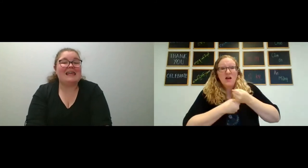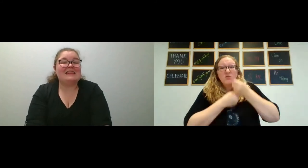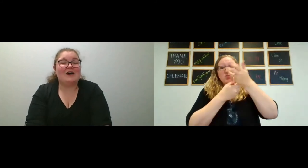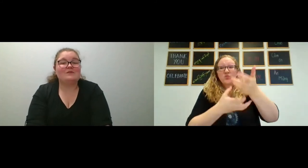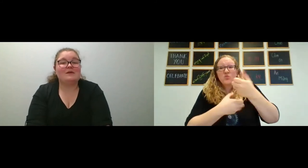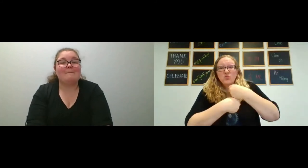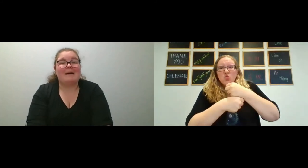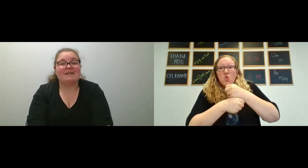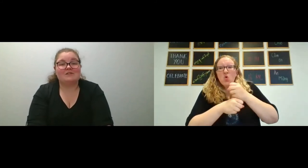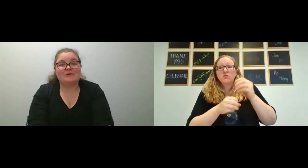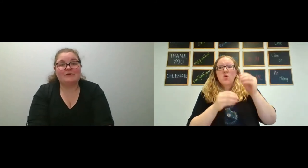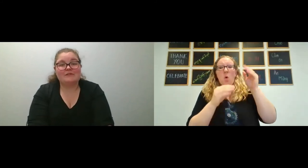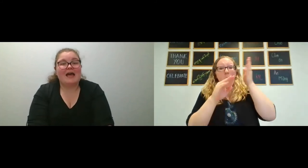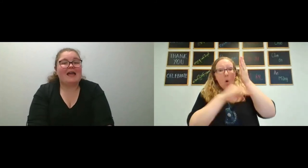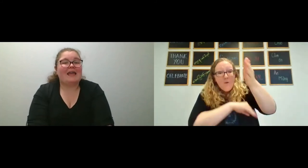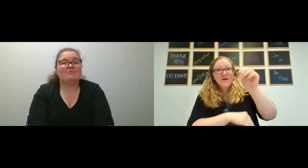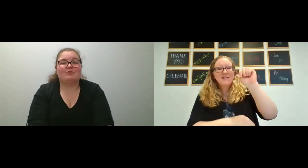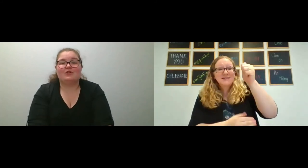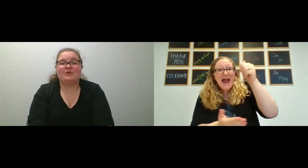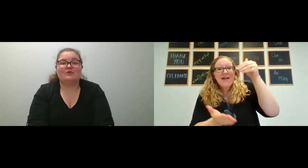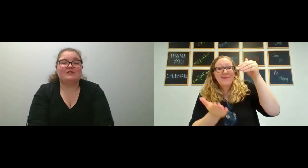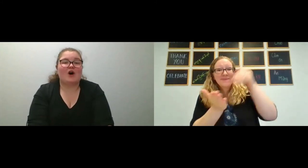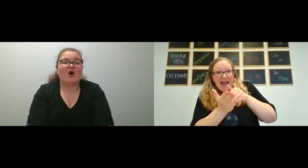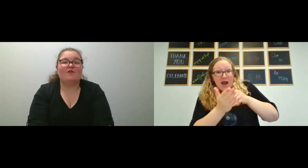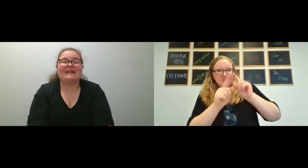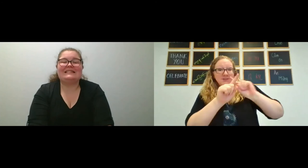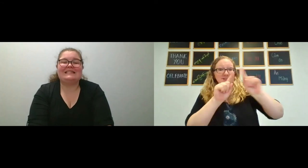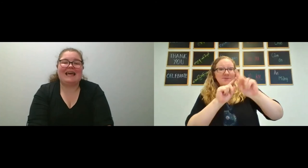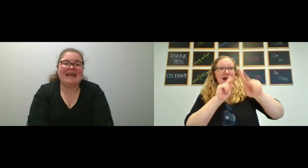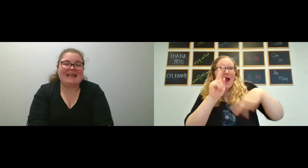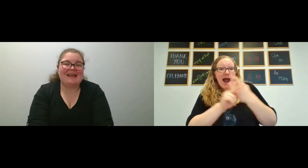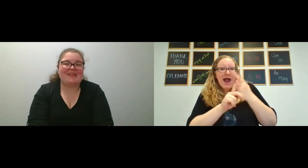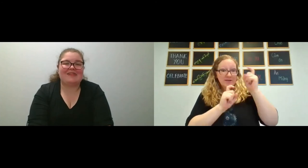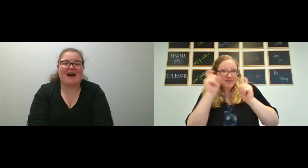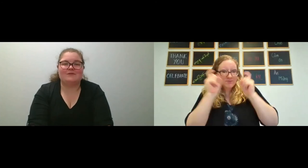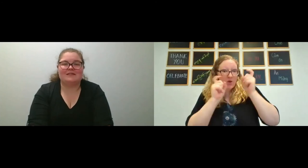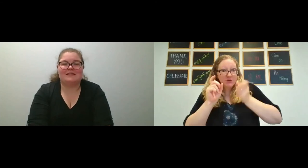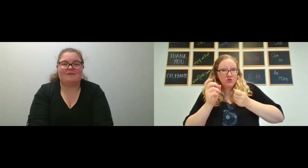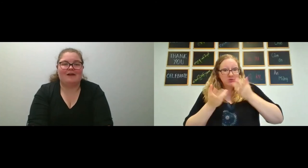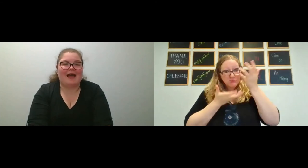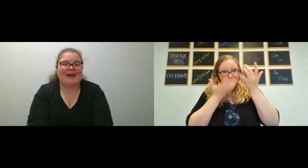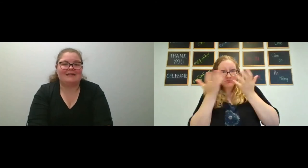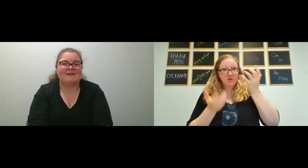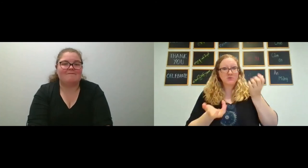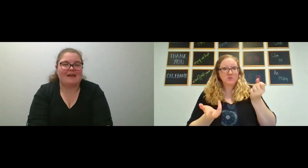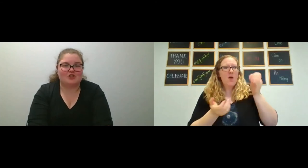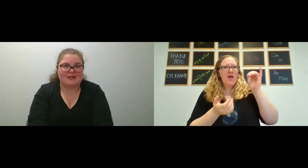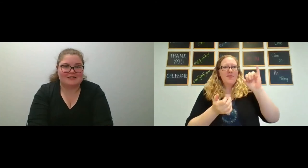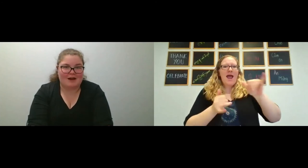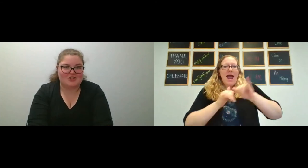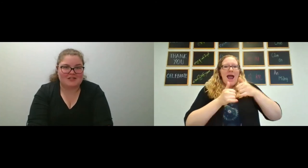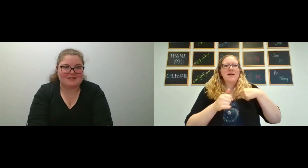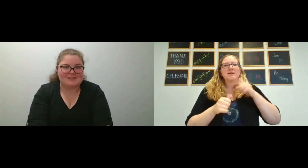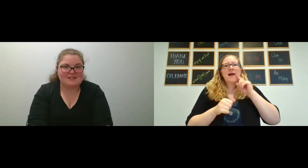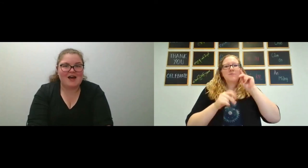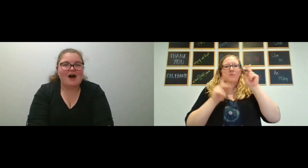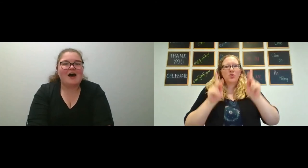and those muscles can produce over 10,000 different kinds of facial expression.